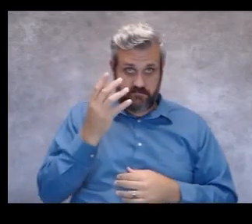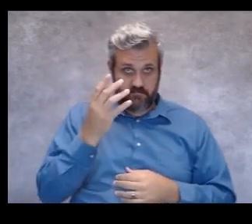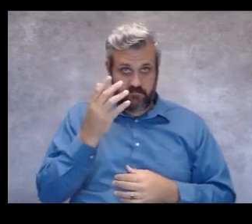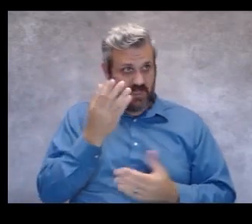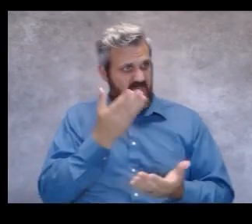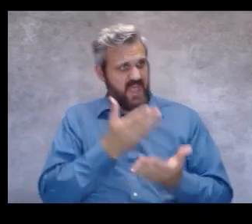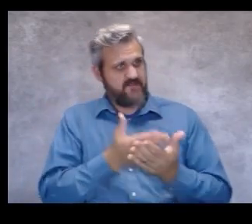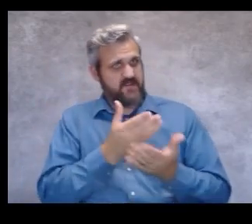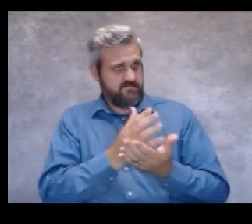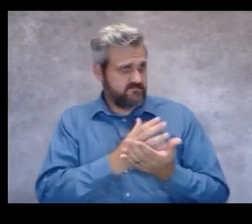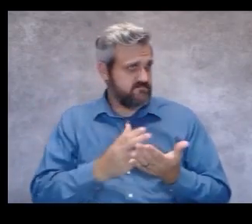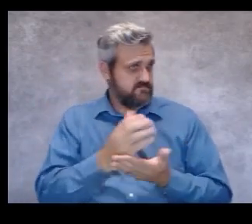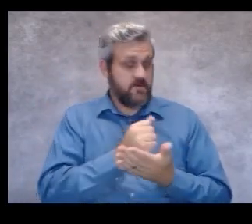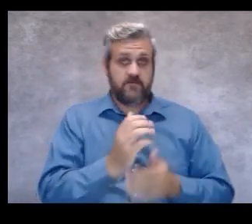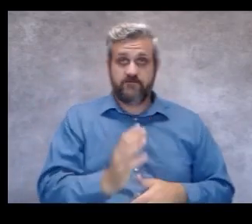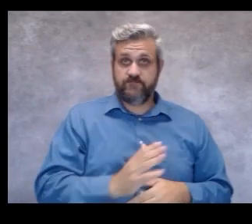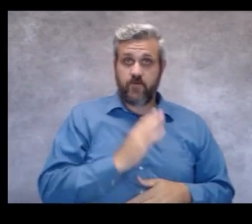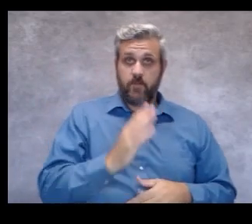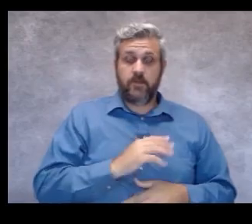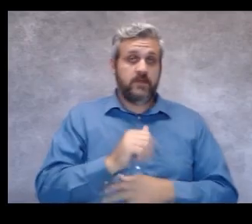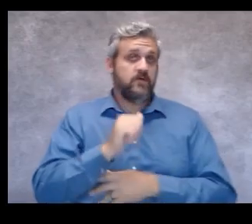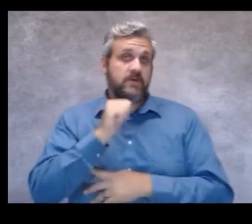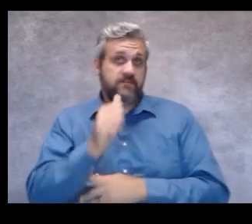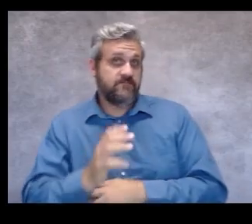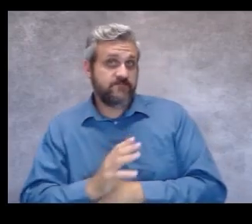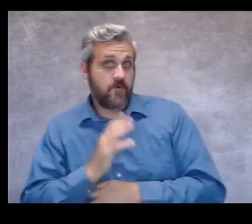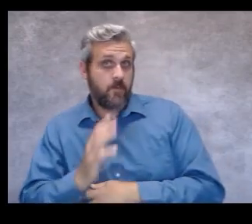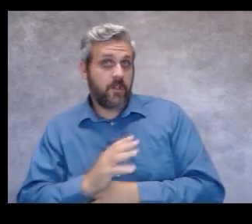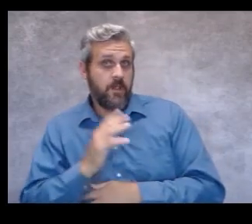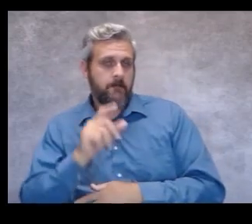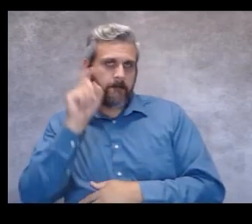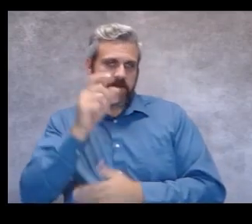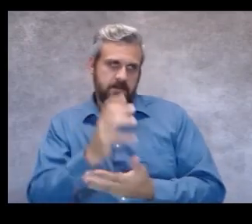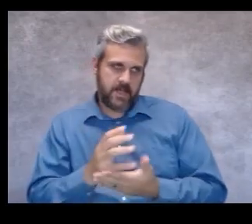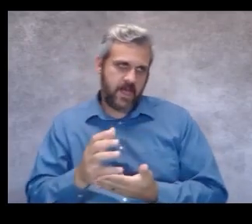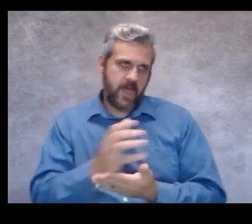evidence may be collected formally or informally, but must gather information